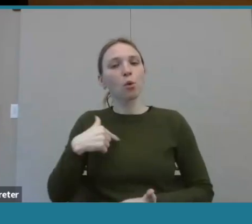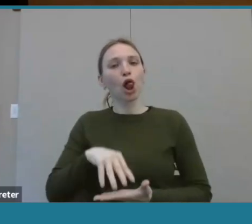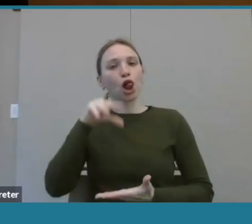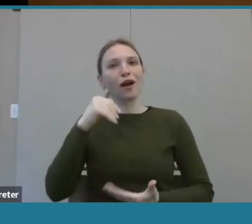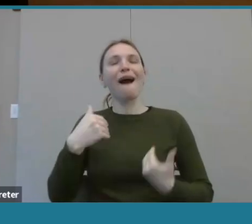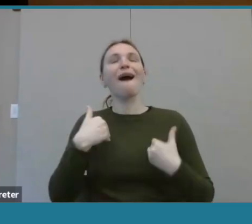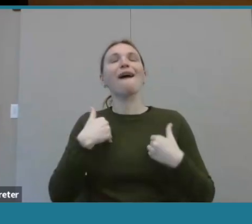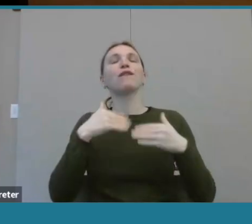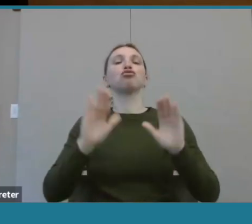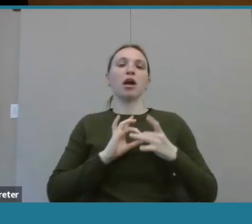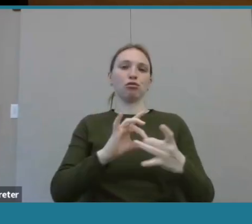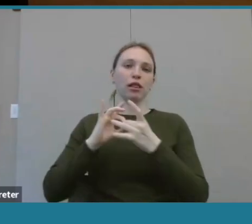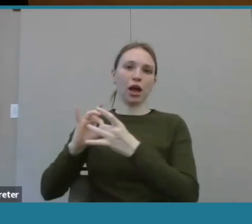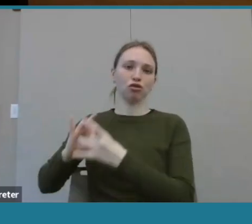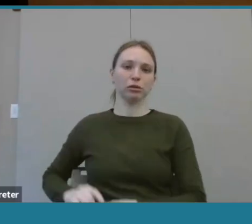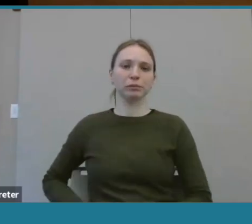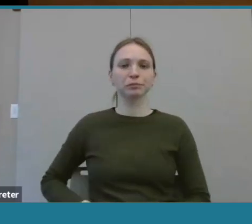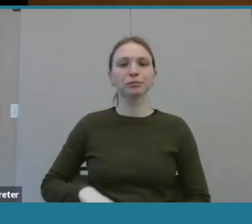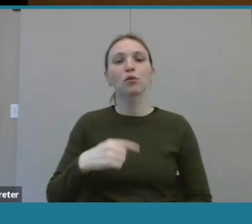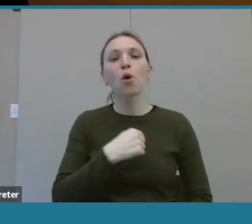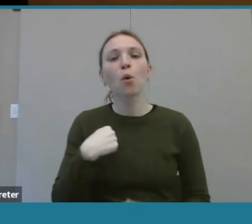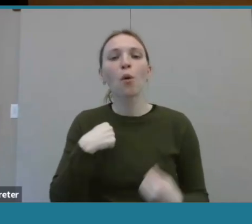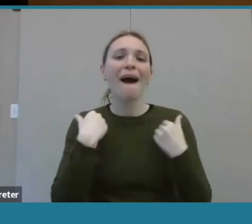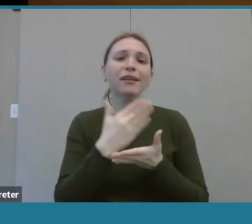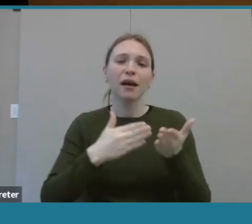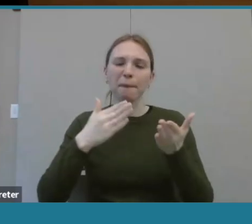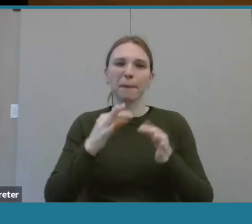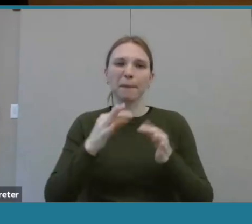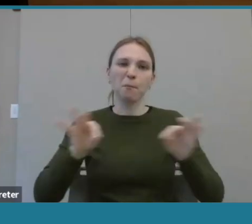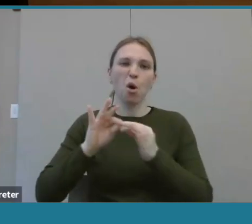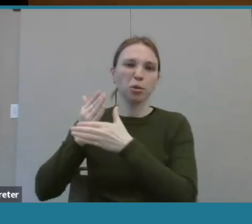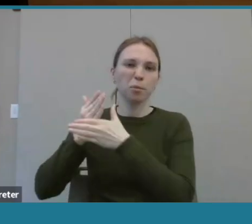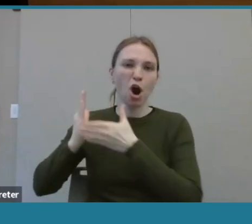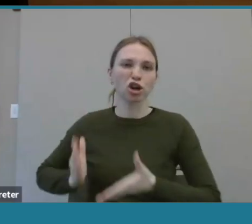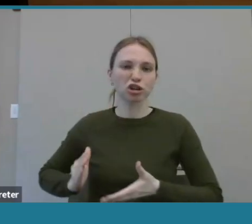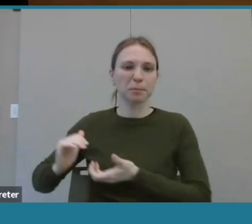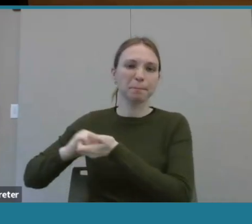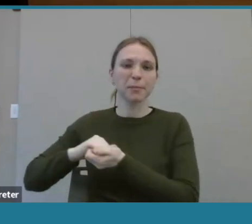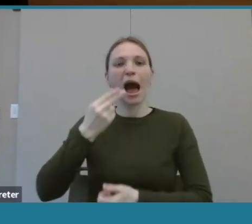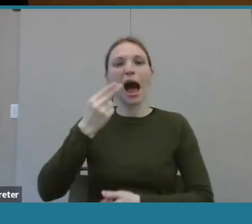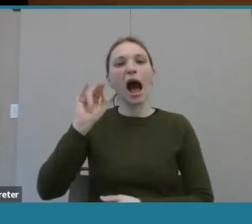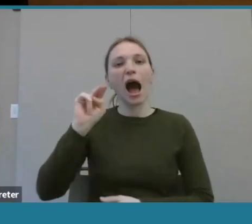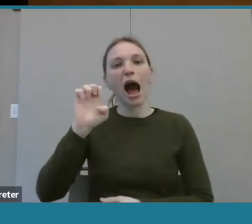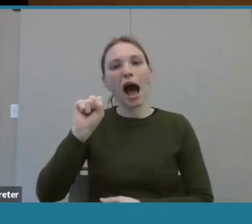I just wanna shout out some of the key partnerships we had with Heinz, Veterans Association, Friedman Place, Chicago Hearing Society, and Envision Unlimited.